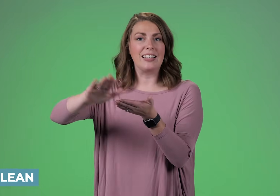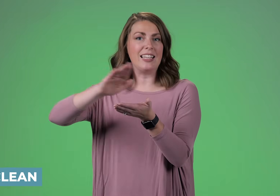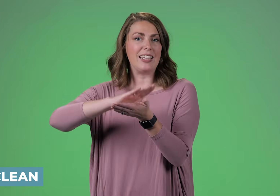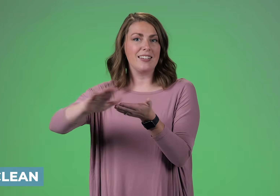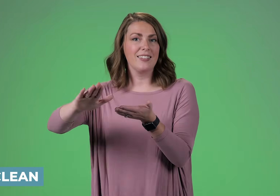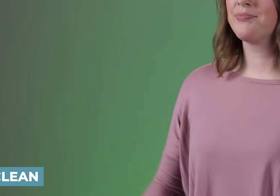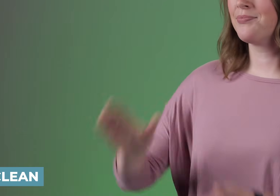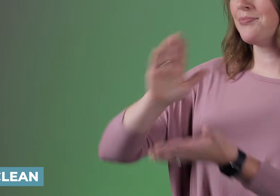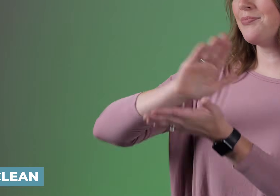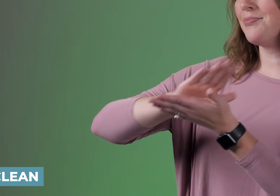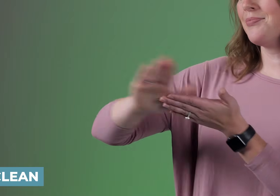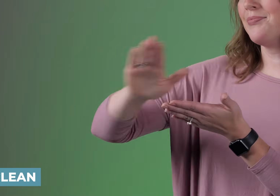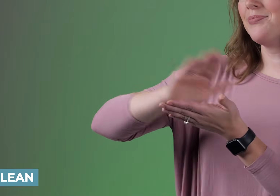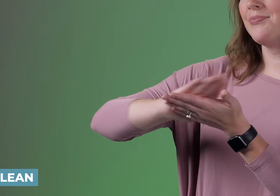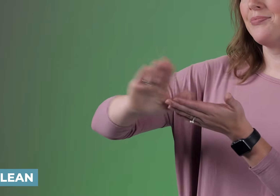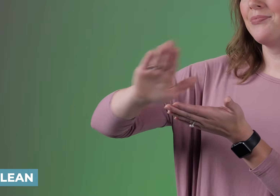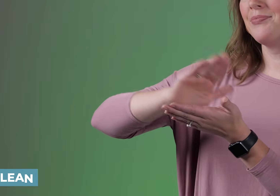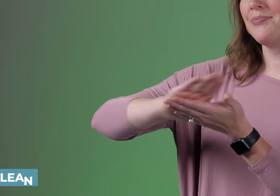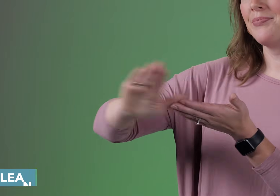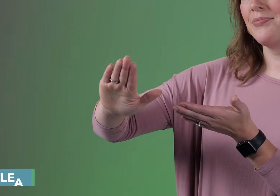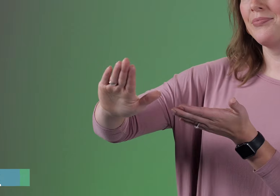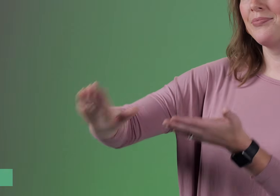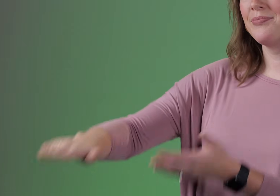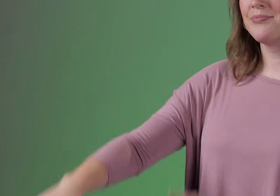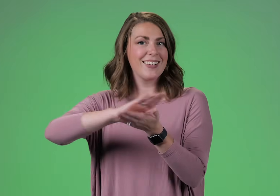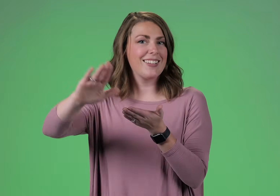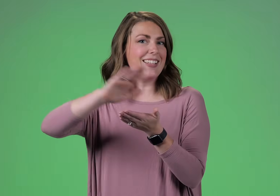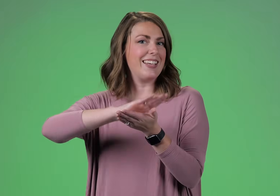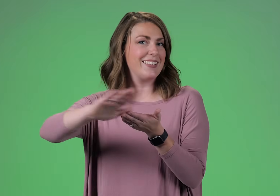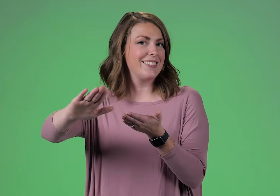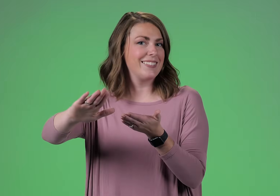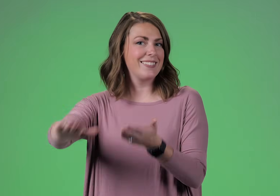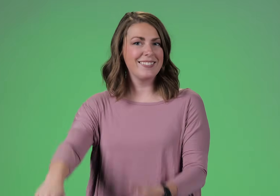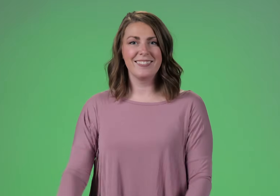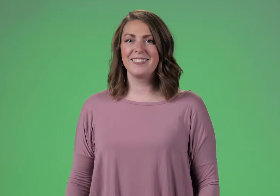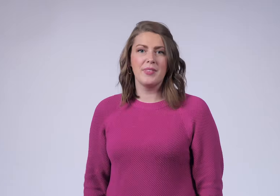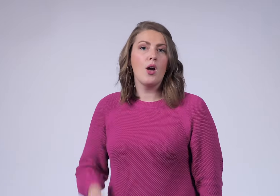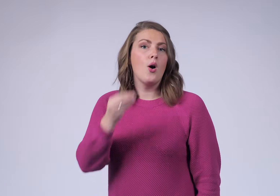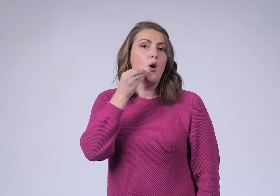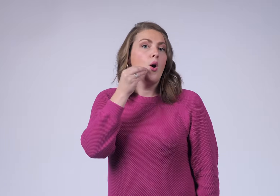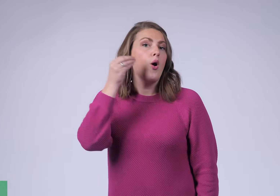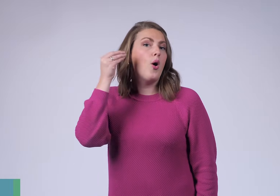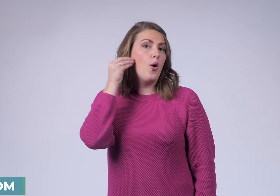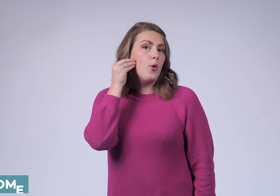CLEAN Think of dusting something off. CLEAN HOME